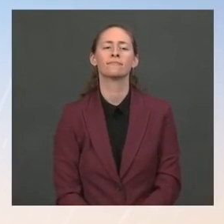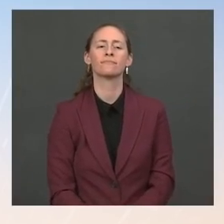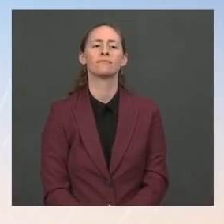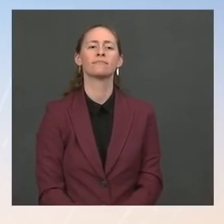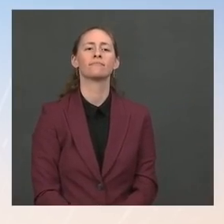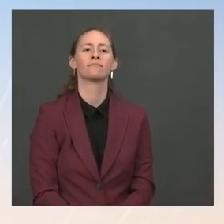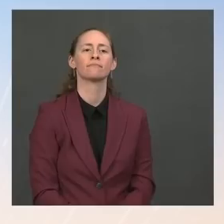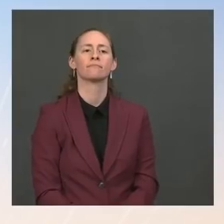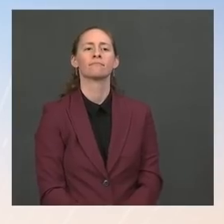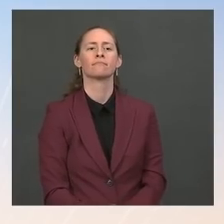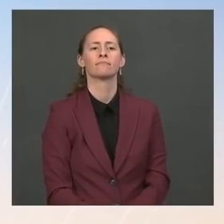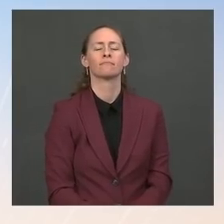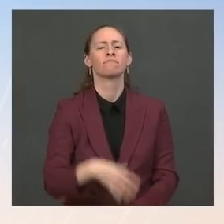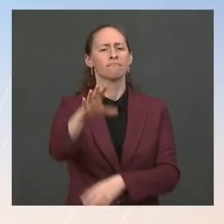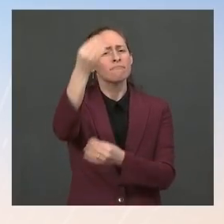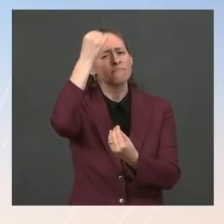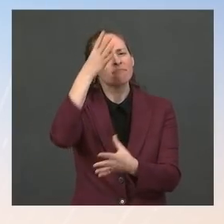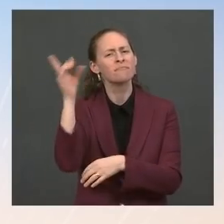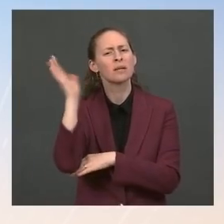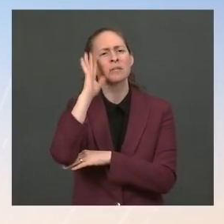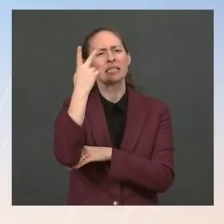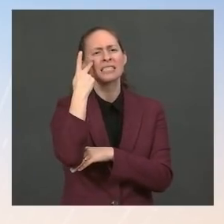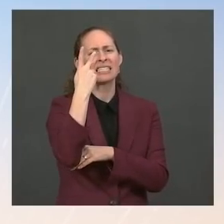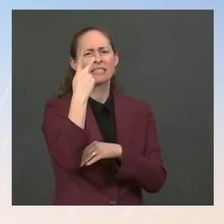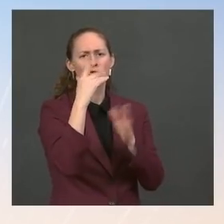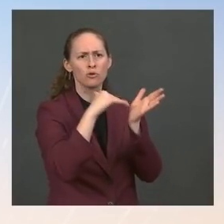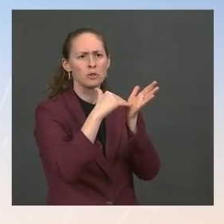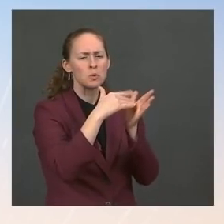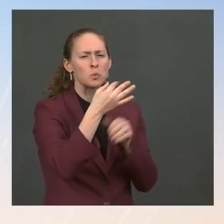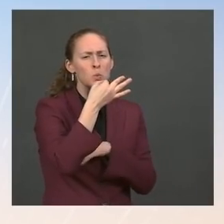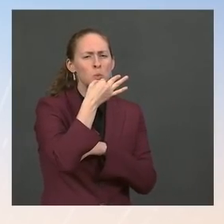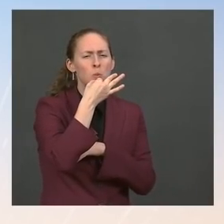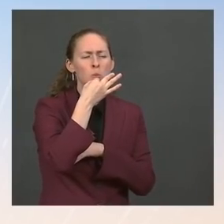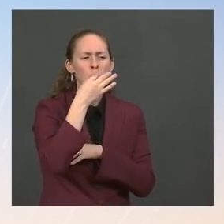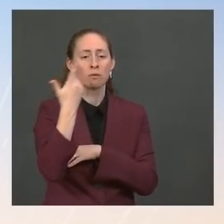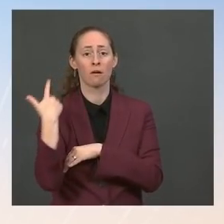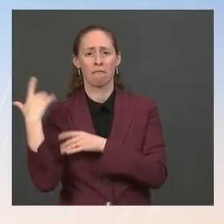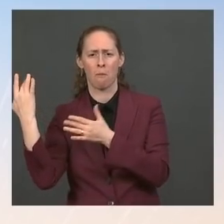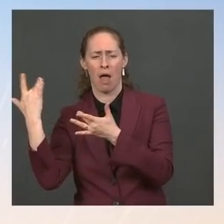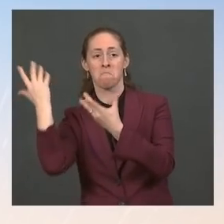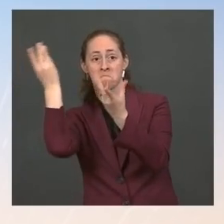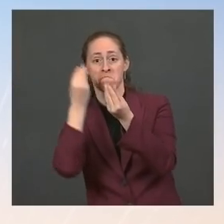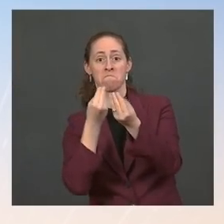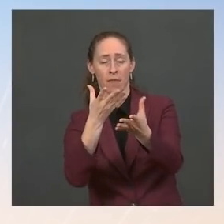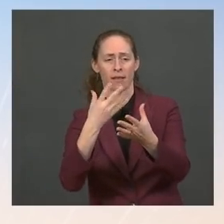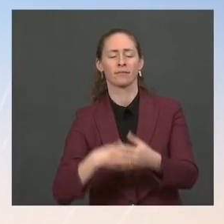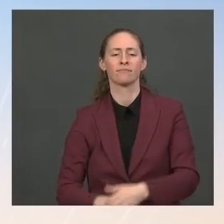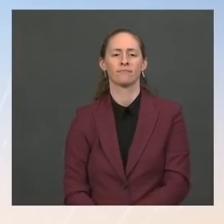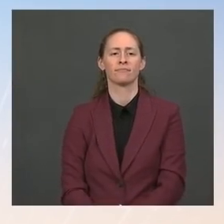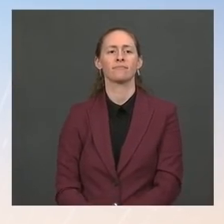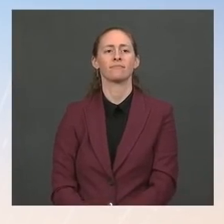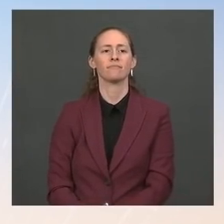He is regularly tested under the guidance of his doctor. We do provide that information regularly to all of you.